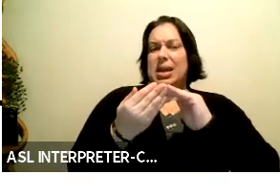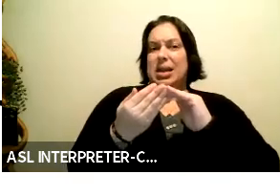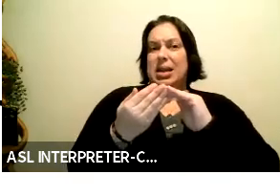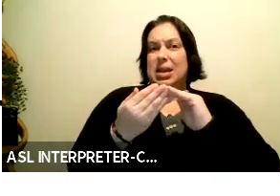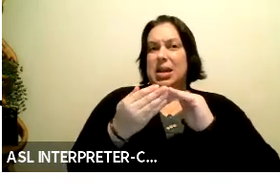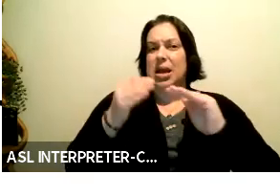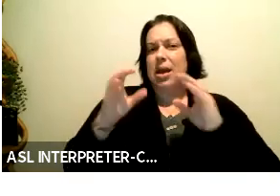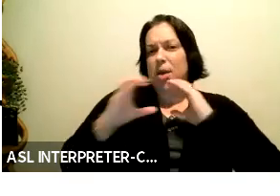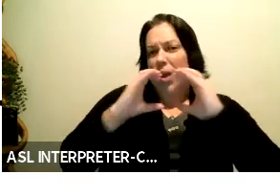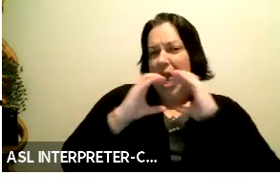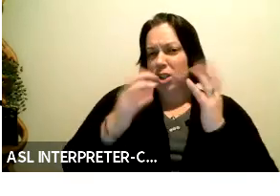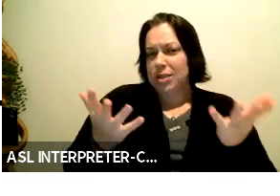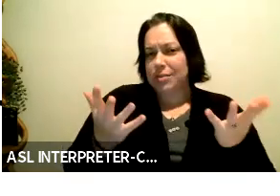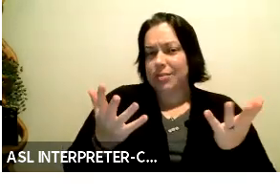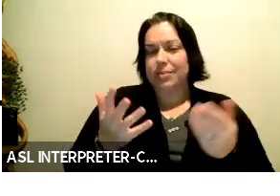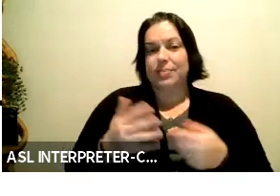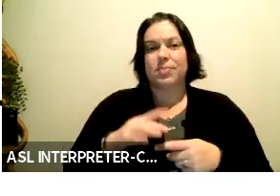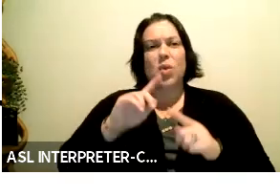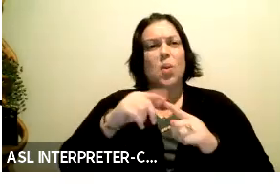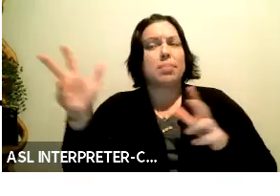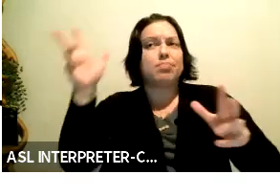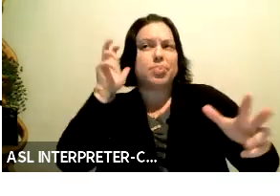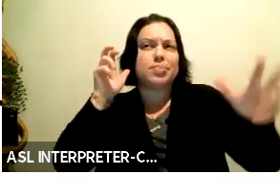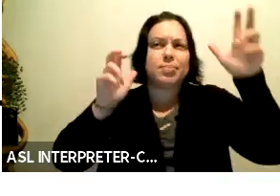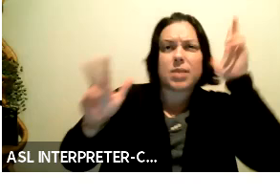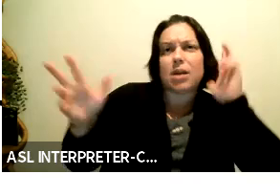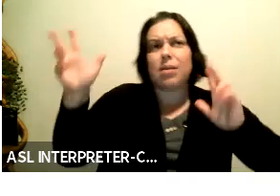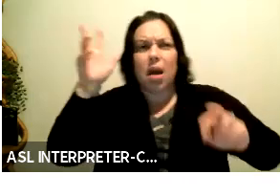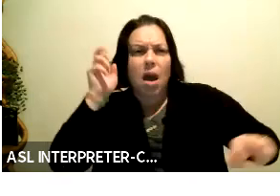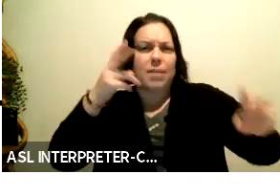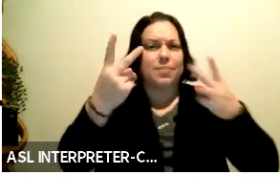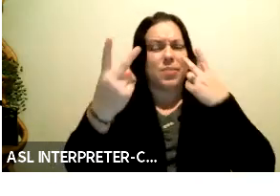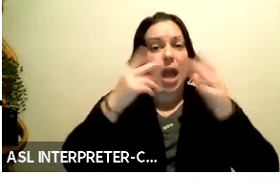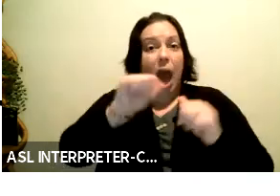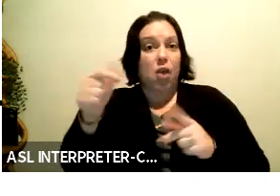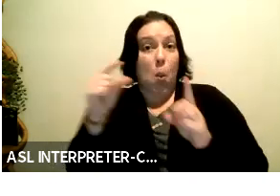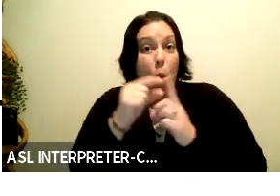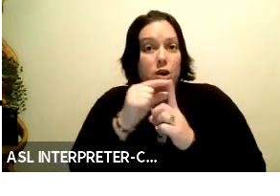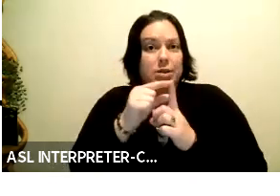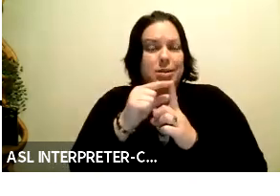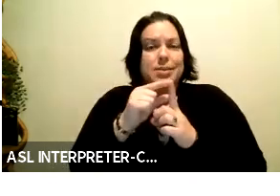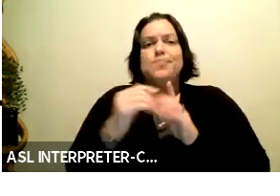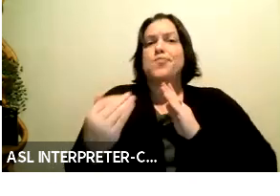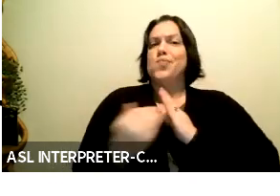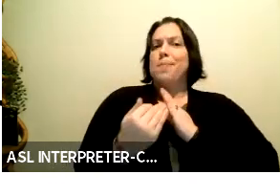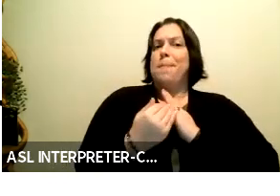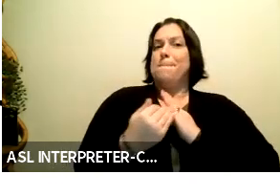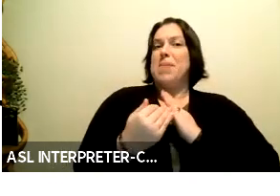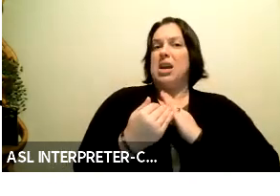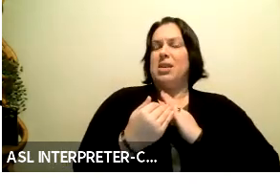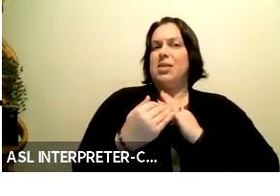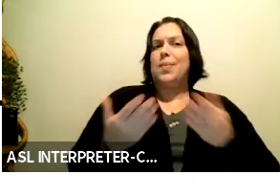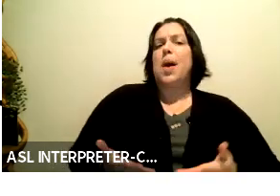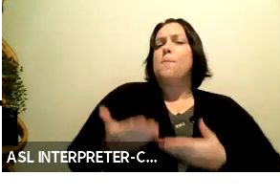as we learn other words. It can be another cue to us to remember to bring these things to the table.